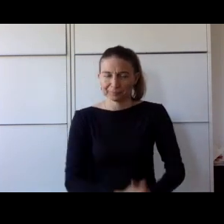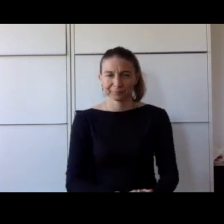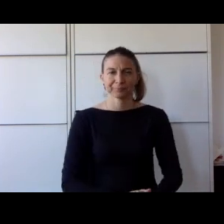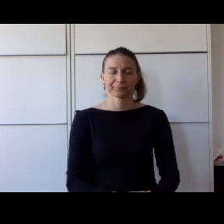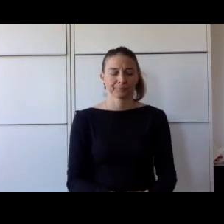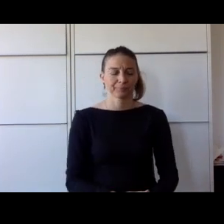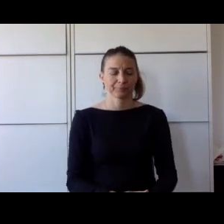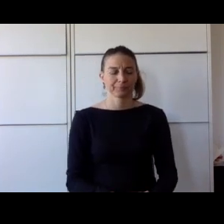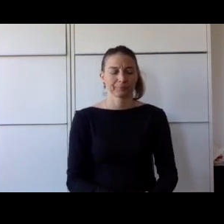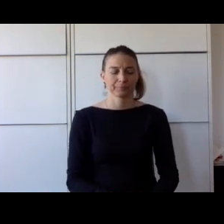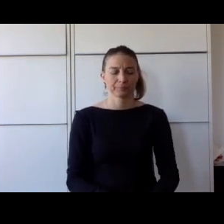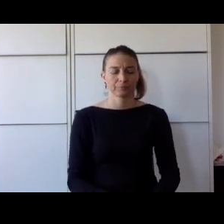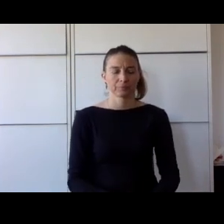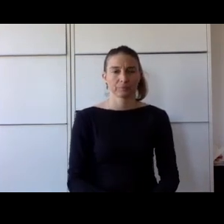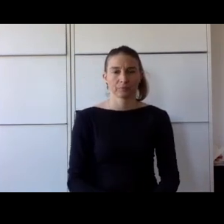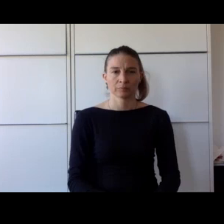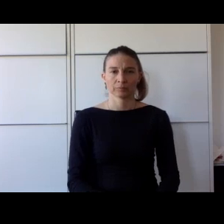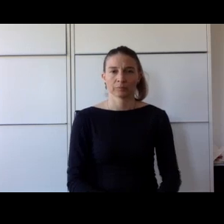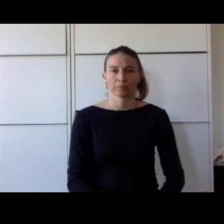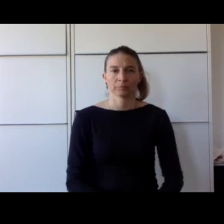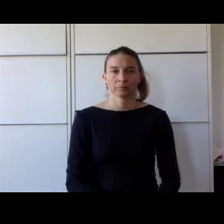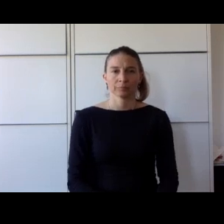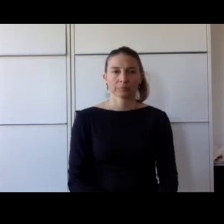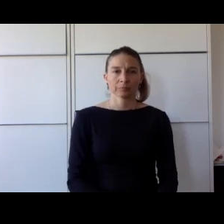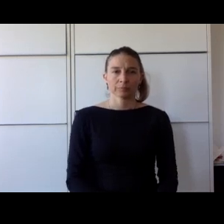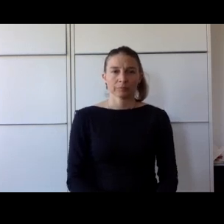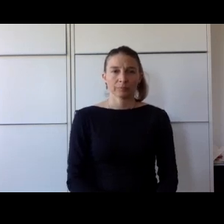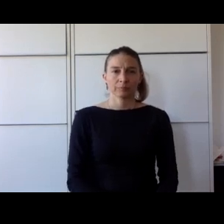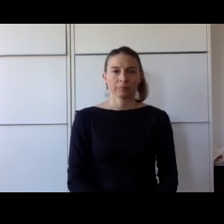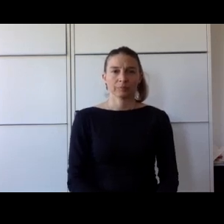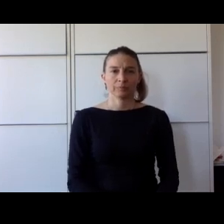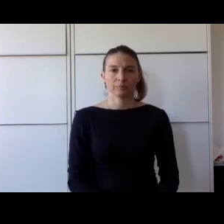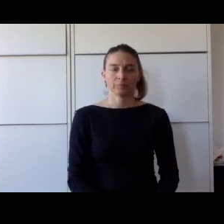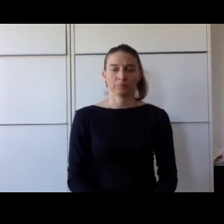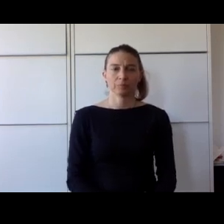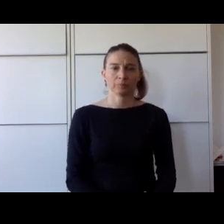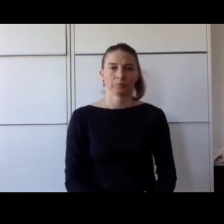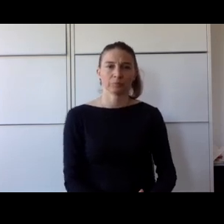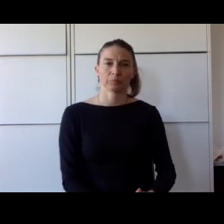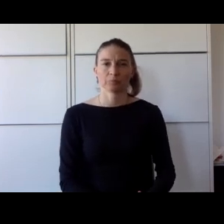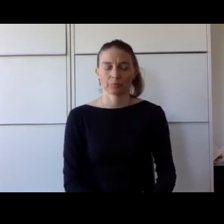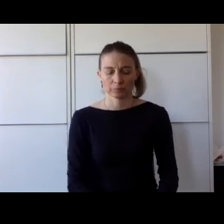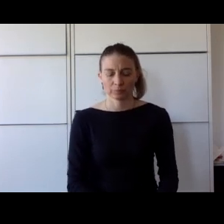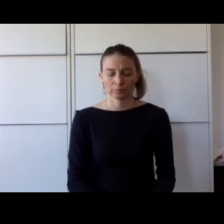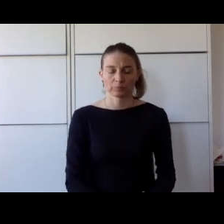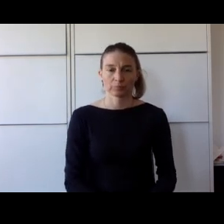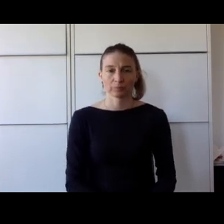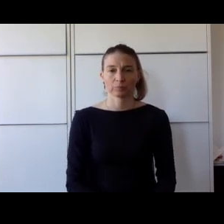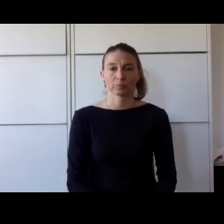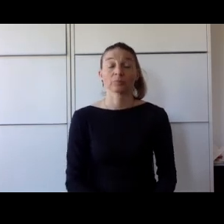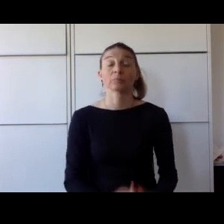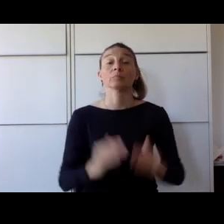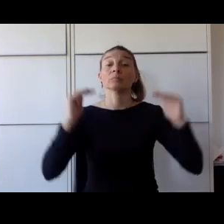And obviously when it comes to choice, equal choice to the undertakings